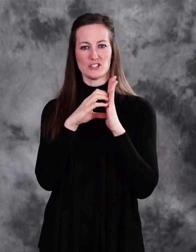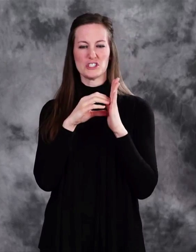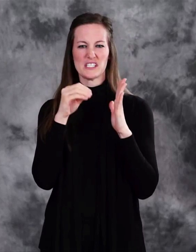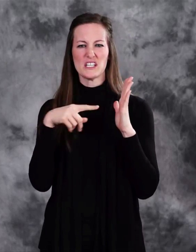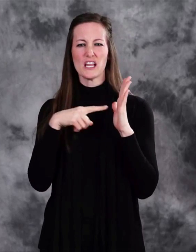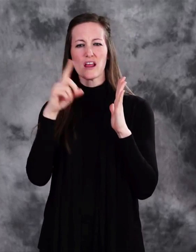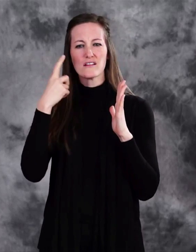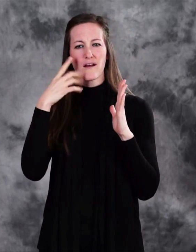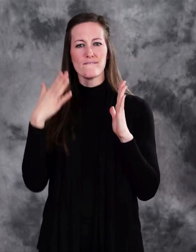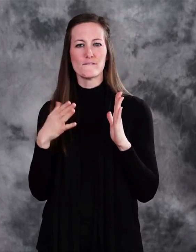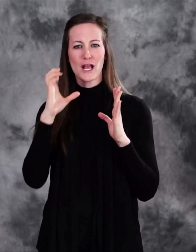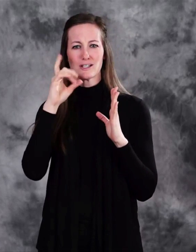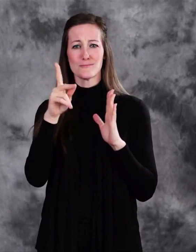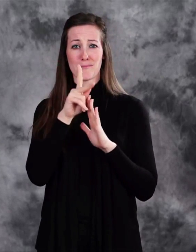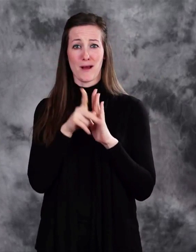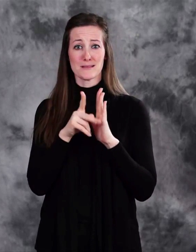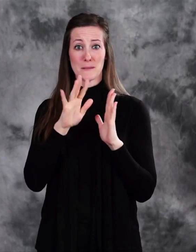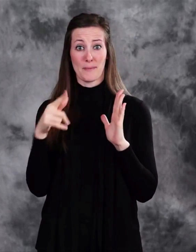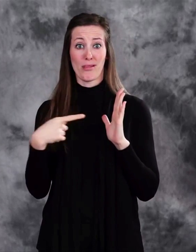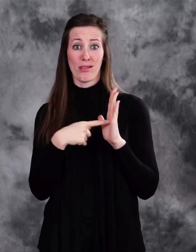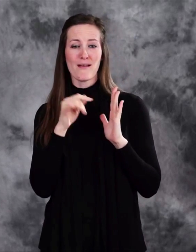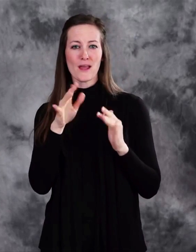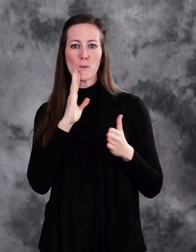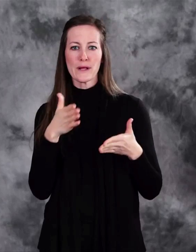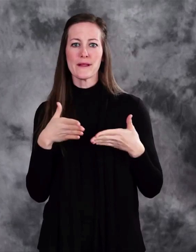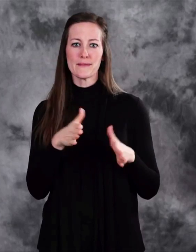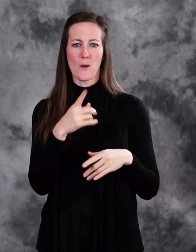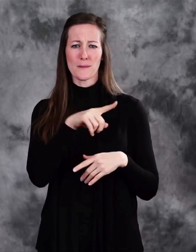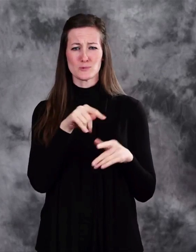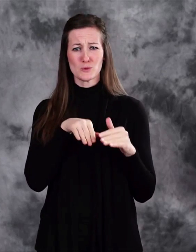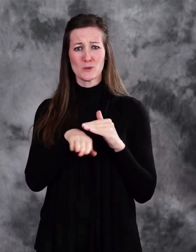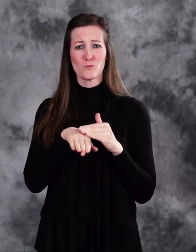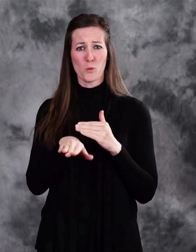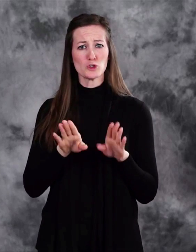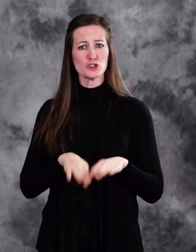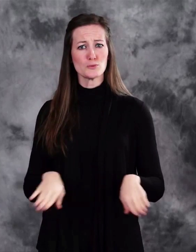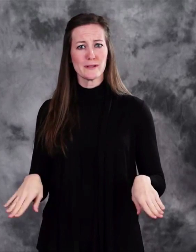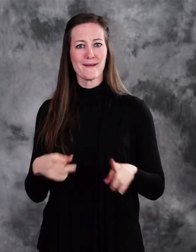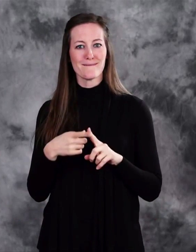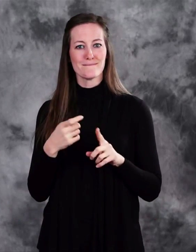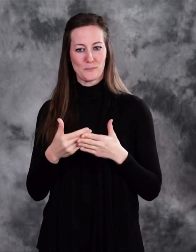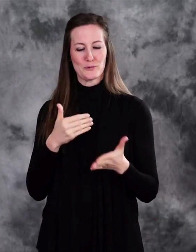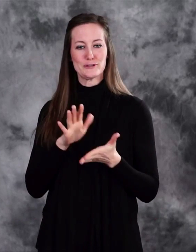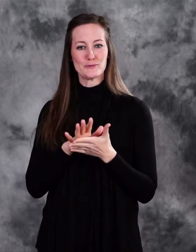Governor’s Education Policy bill that will allow MDS to enroll preschool children